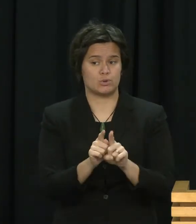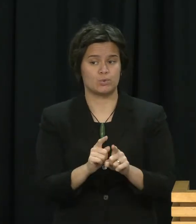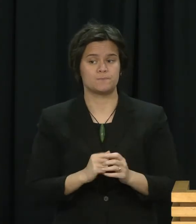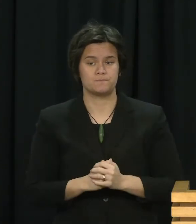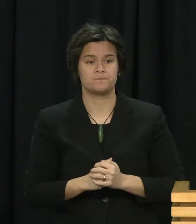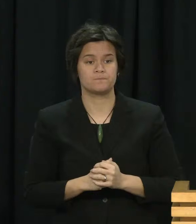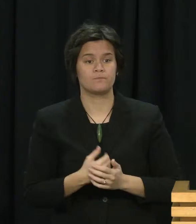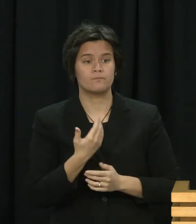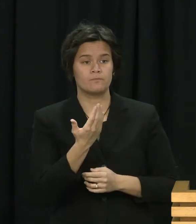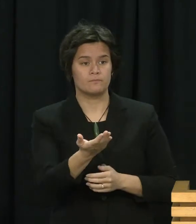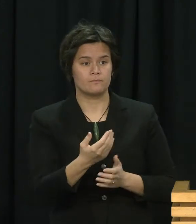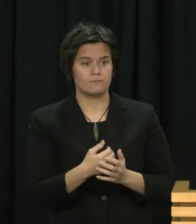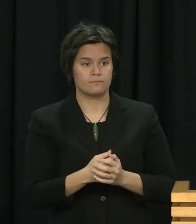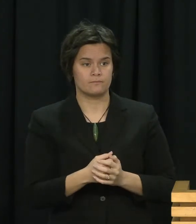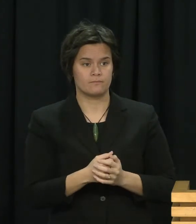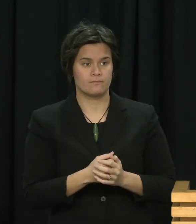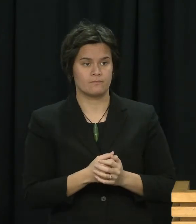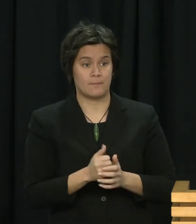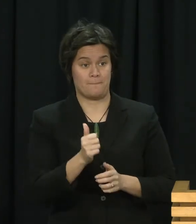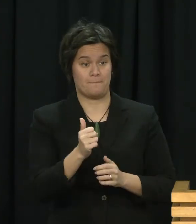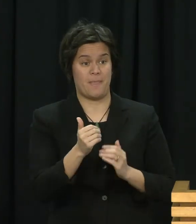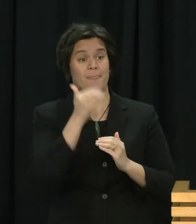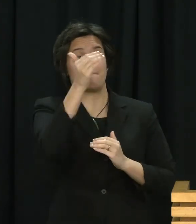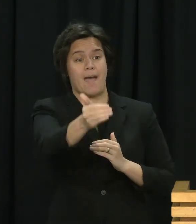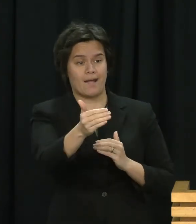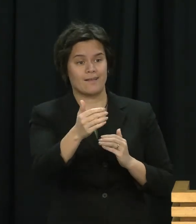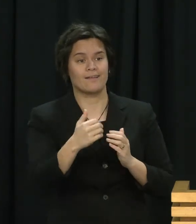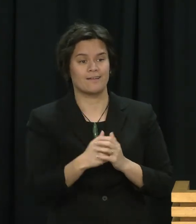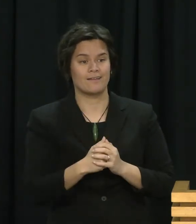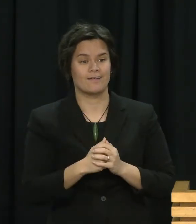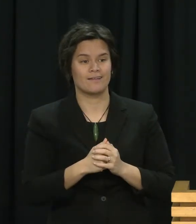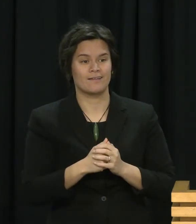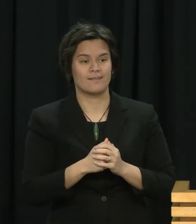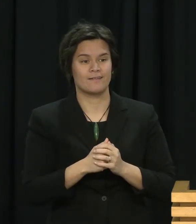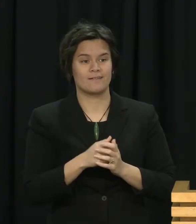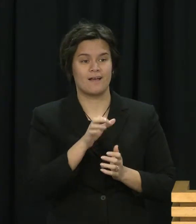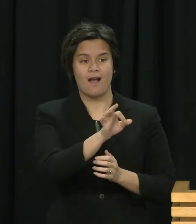because they will have flown back and they'll have received